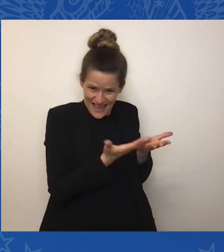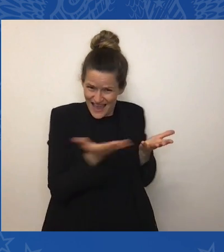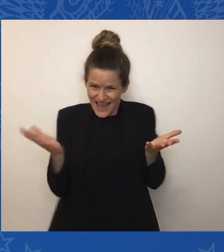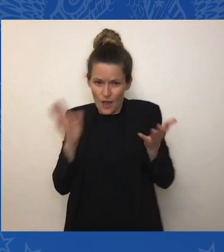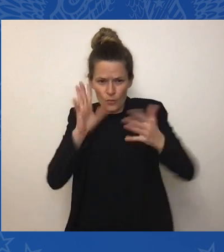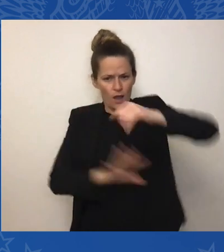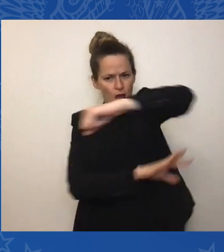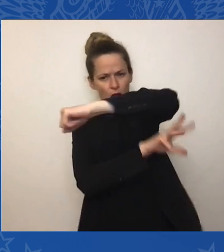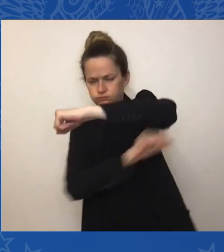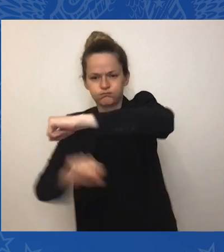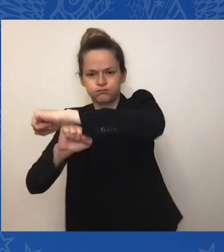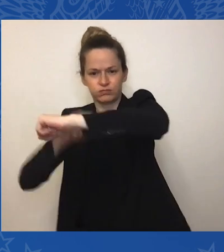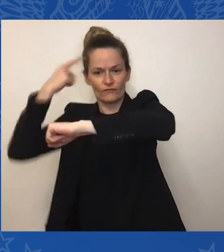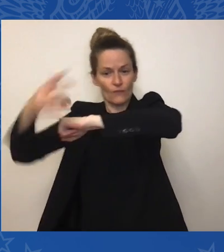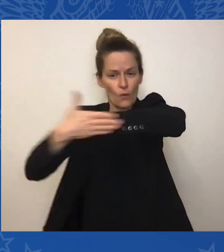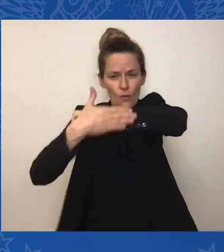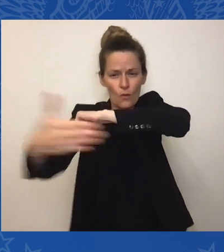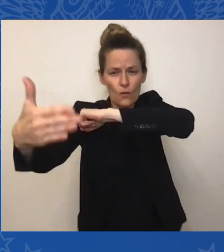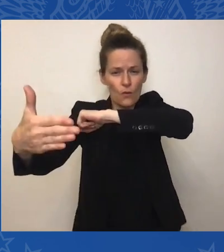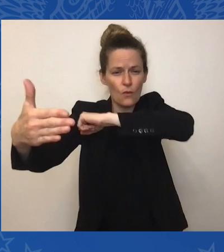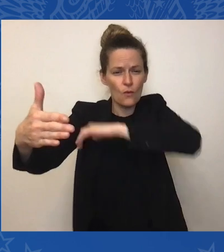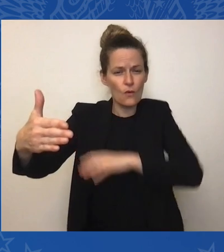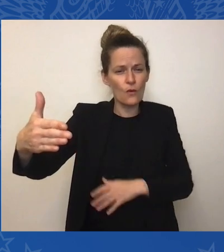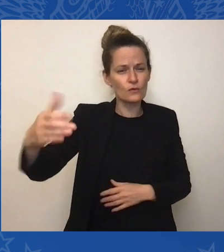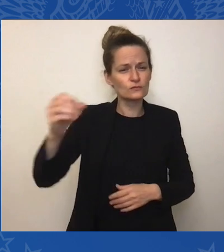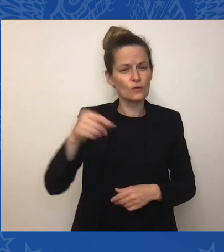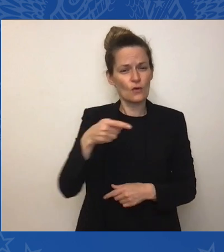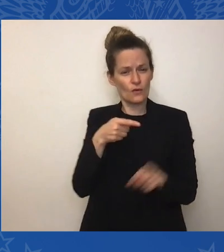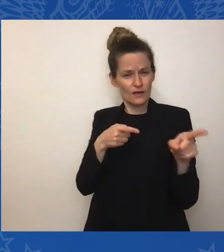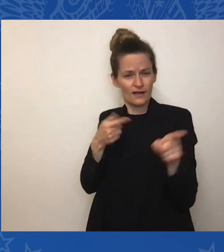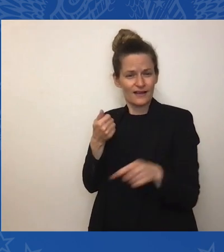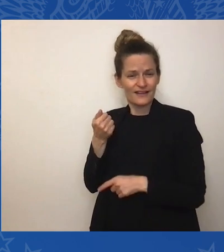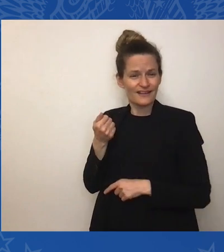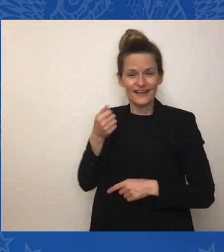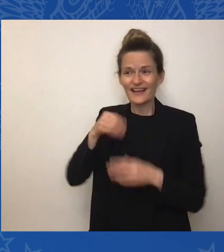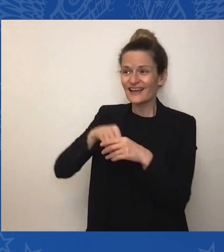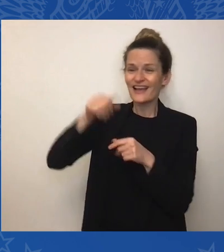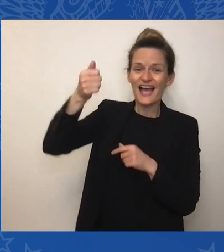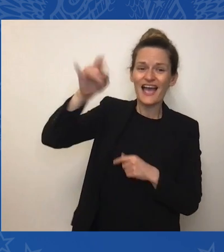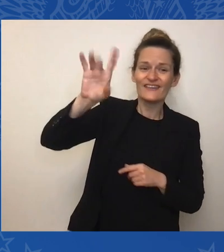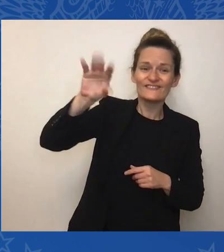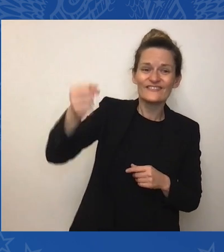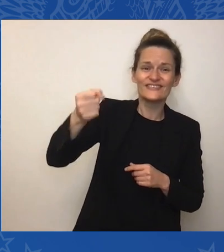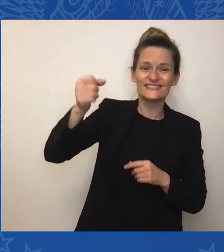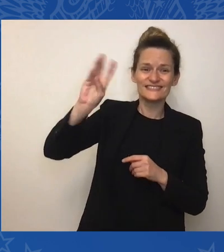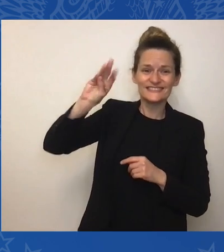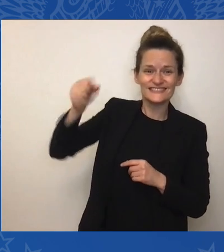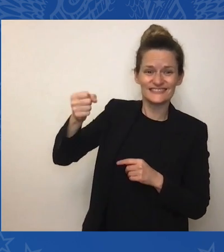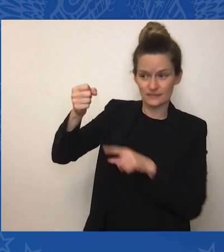we had to decide whether to preserve slavery or become a free nation -- truly free.